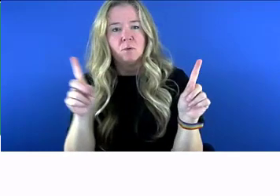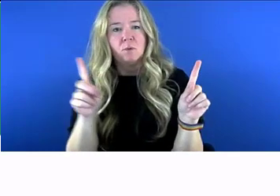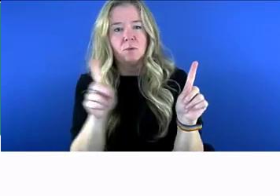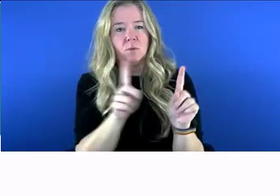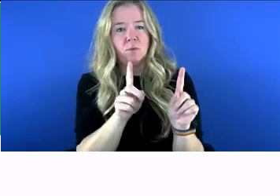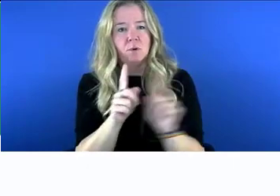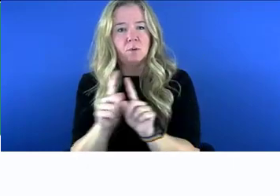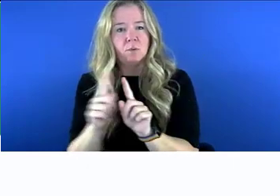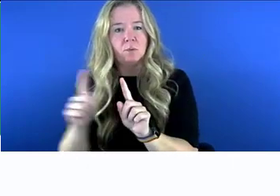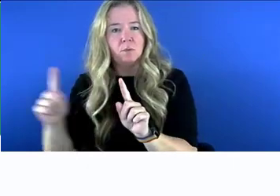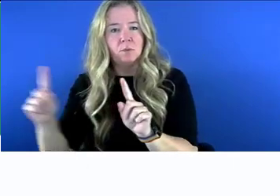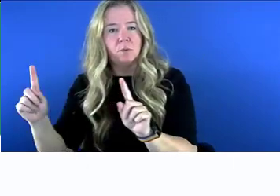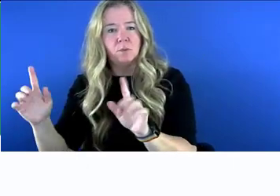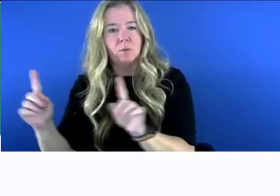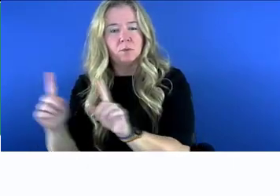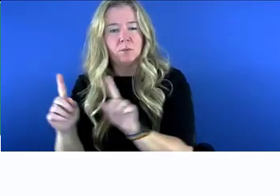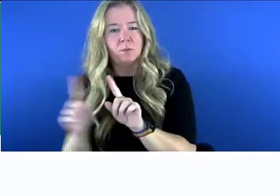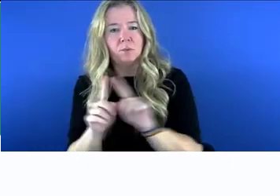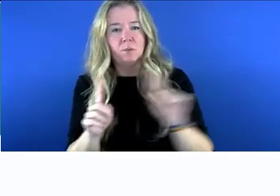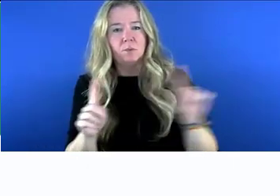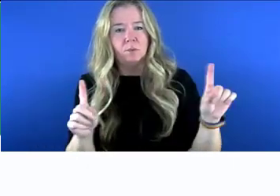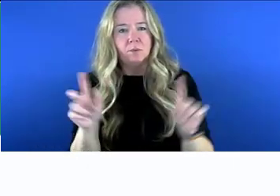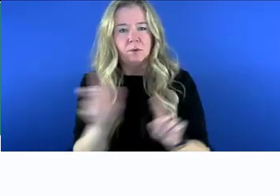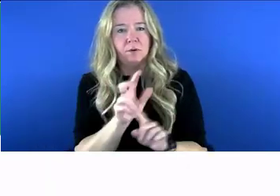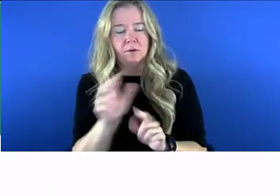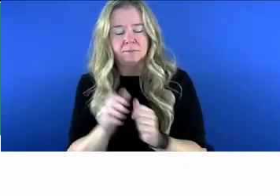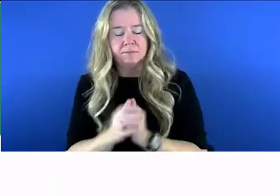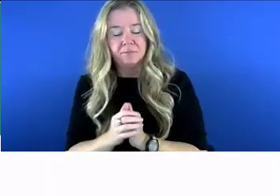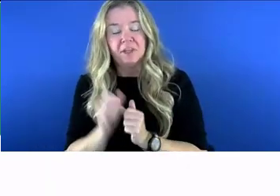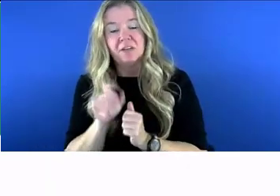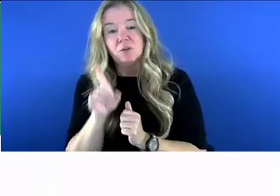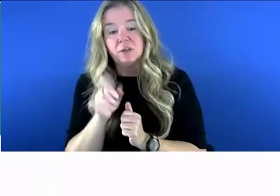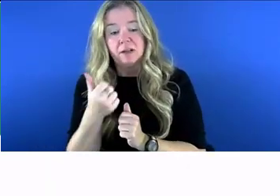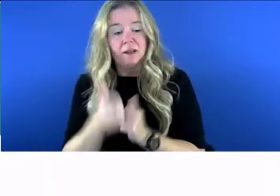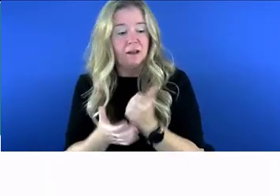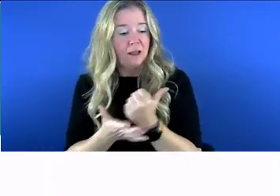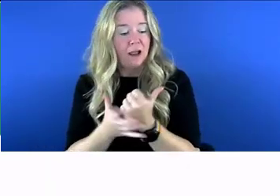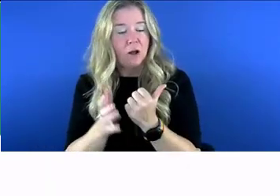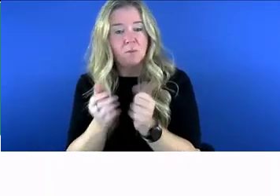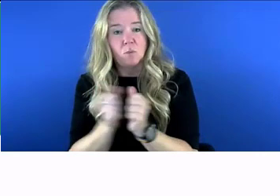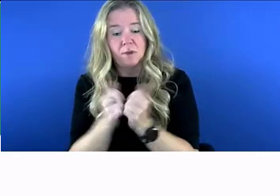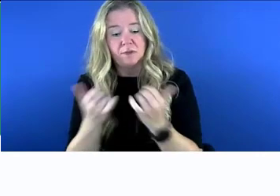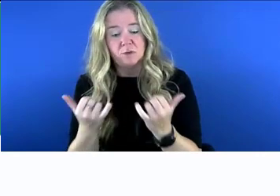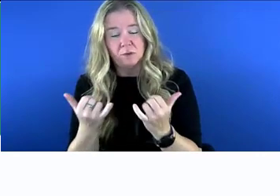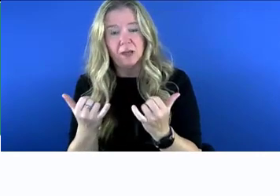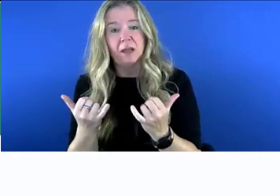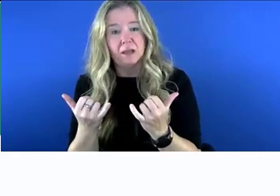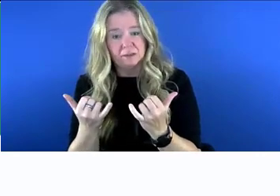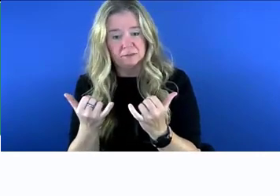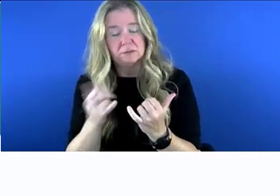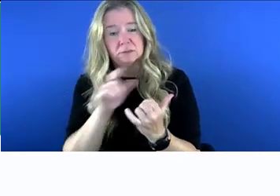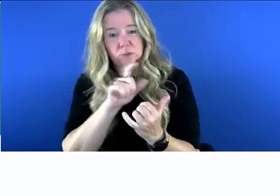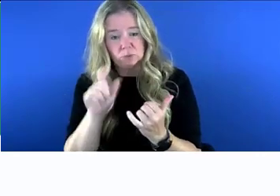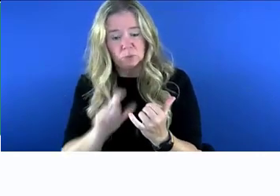that it fits your needs. If you need any technical assistance during today's call, my colleague Amanda Schneider